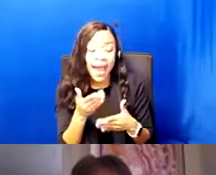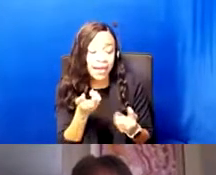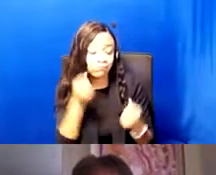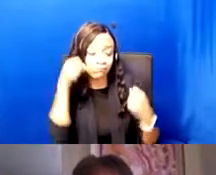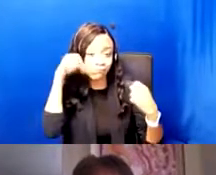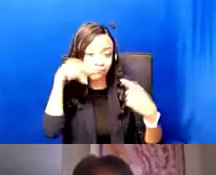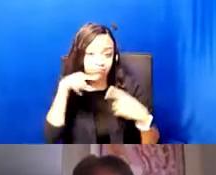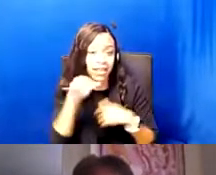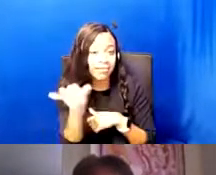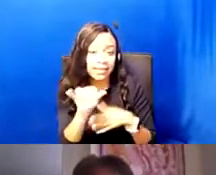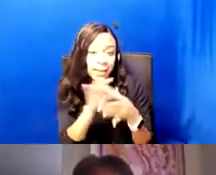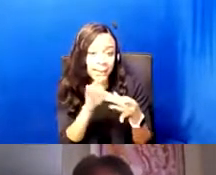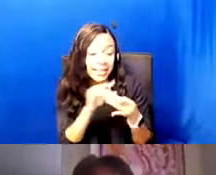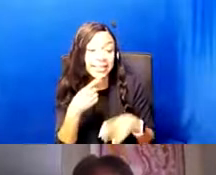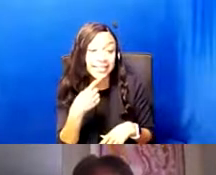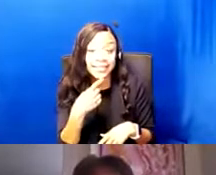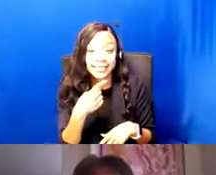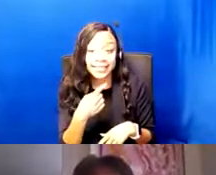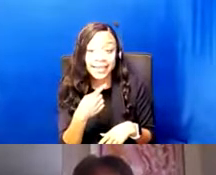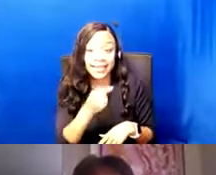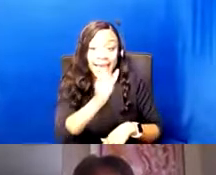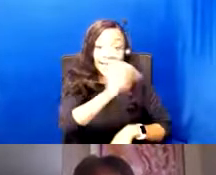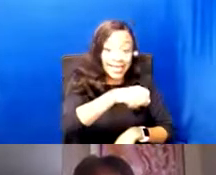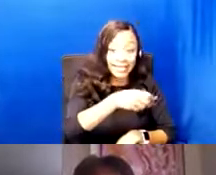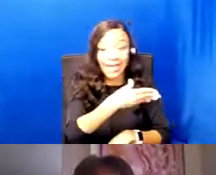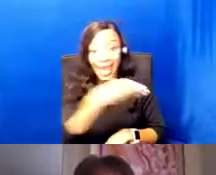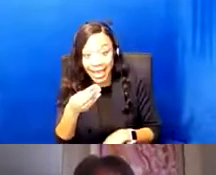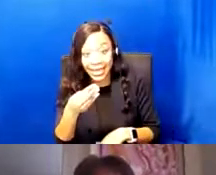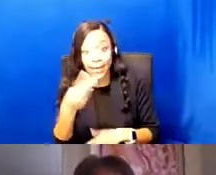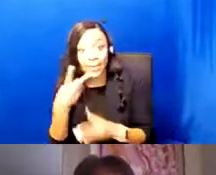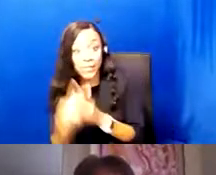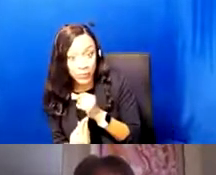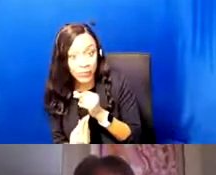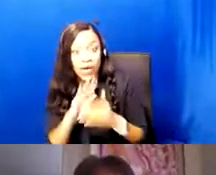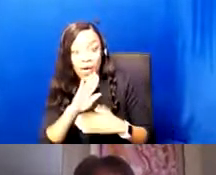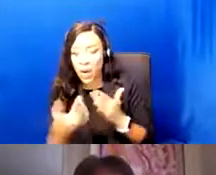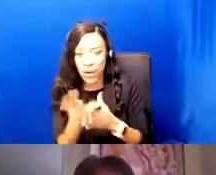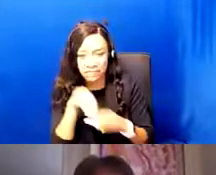a yes and a both moment. I'm very excited about